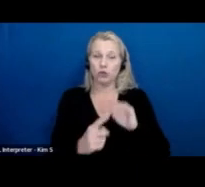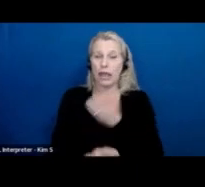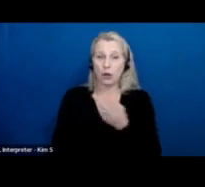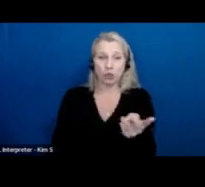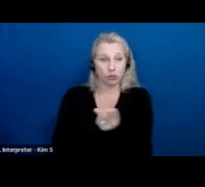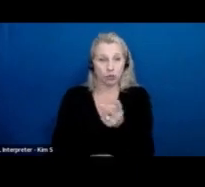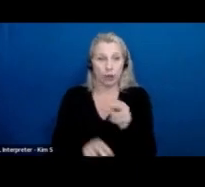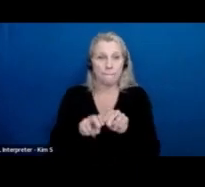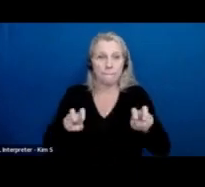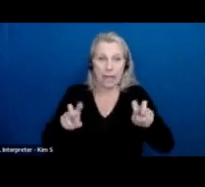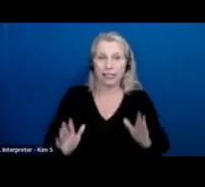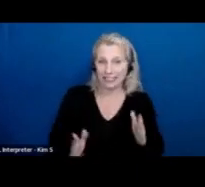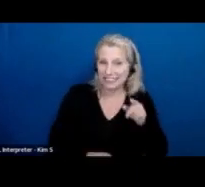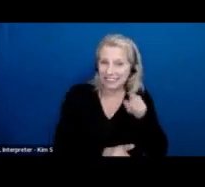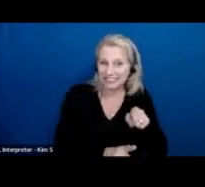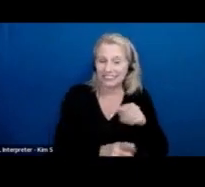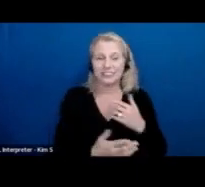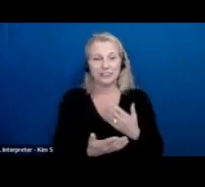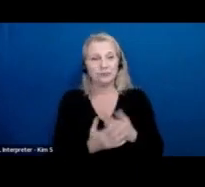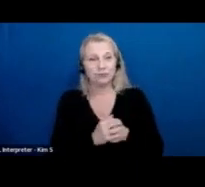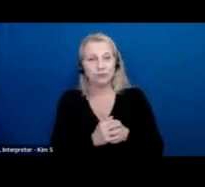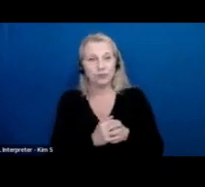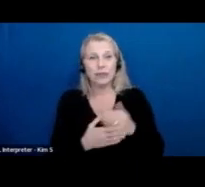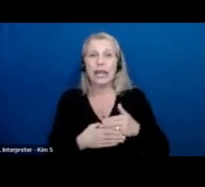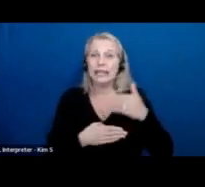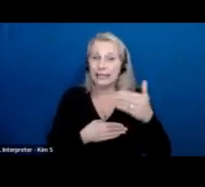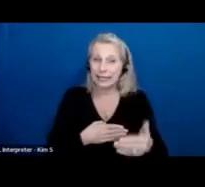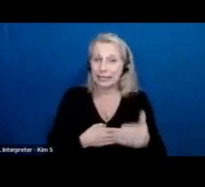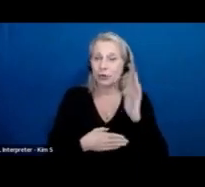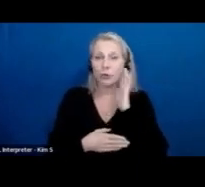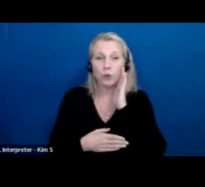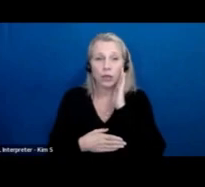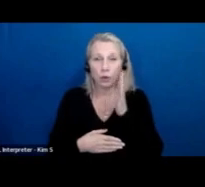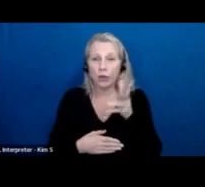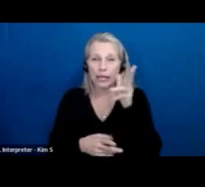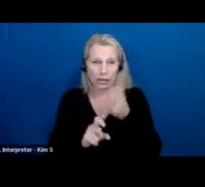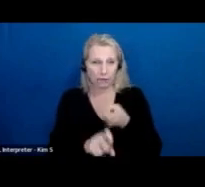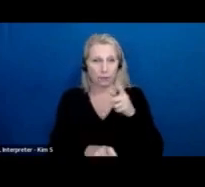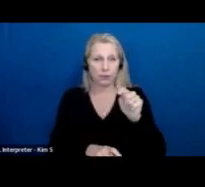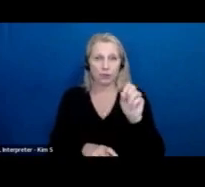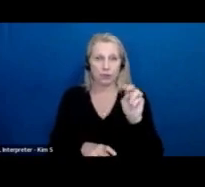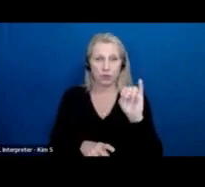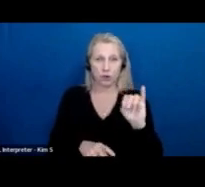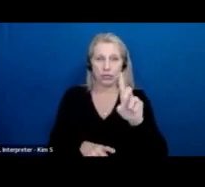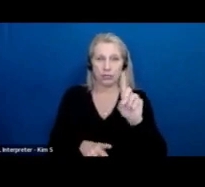panelists. Next, we will hear from Toni Donnelly and Kim